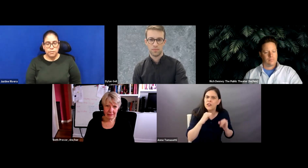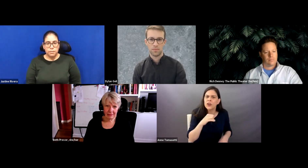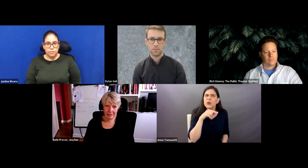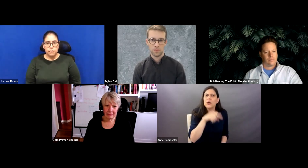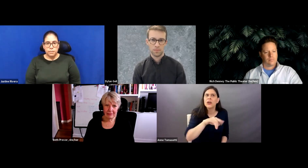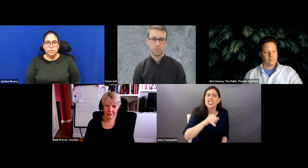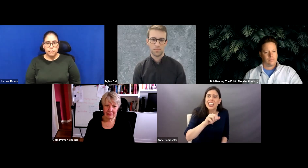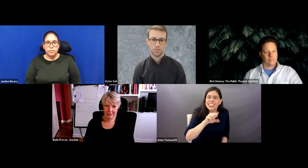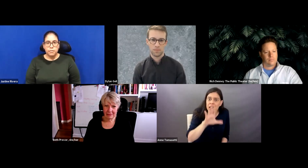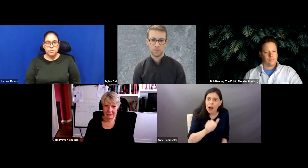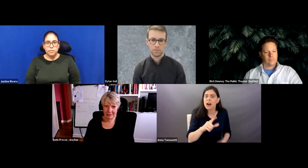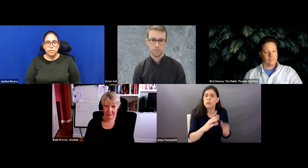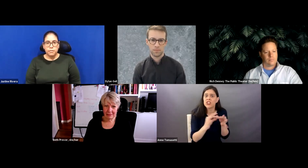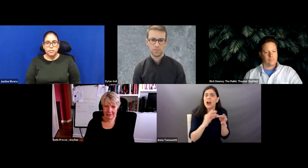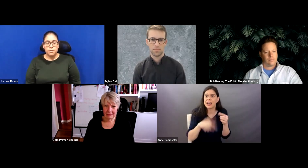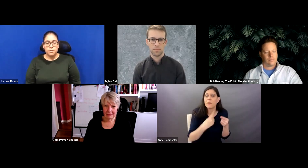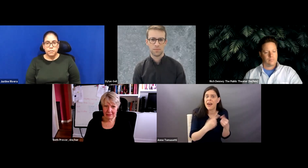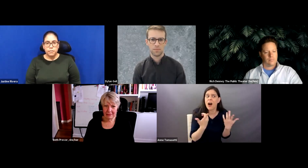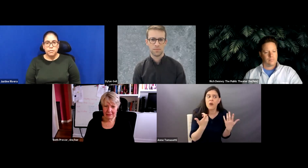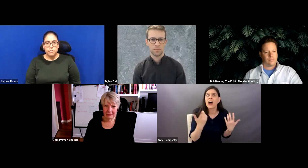respect her script and everything that she did. And